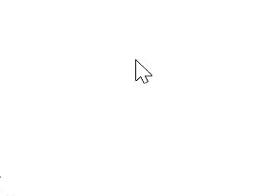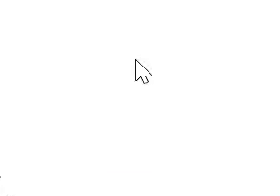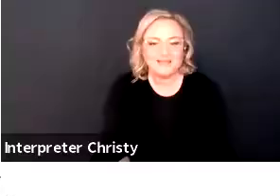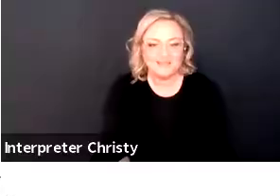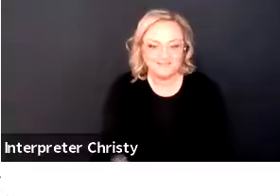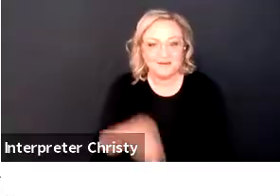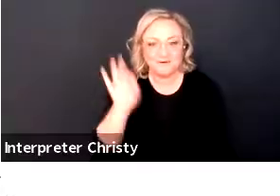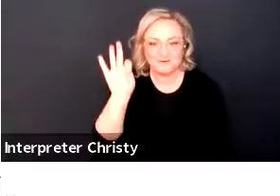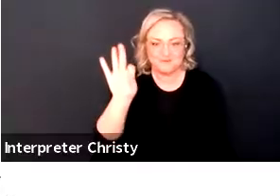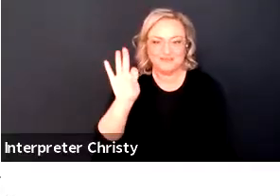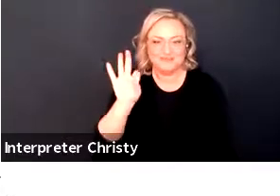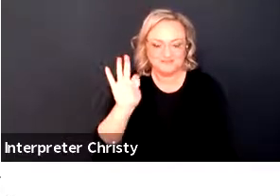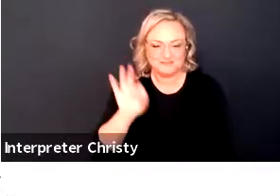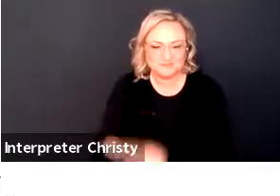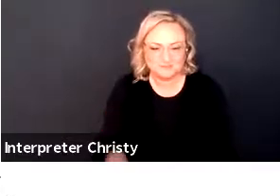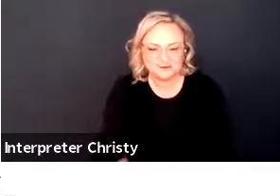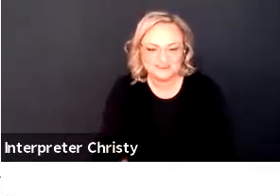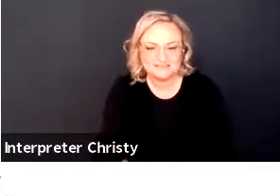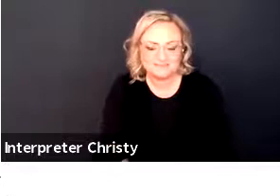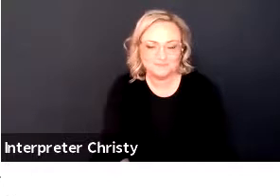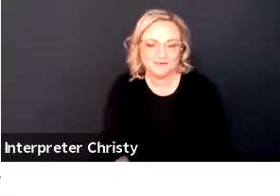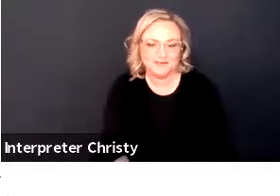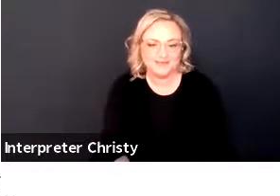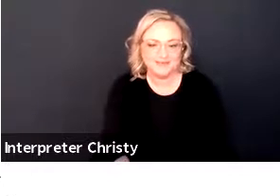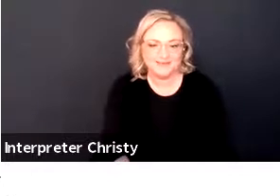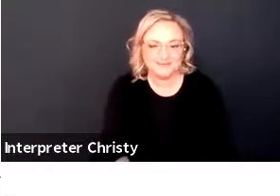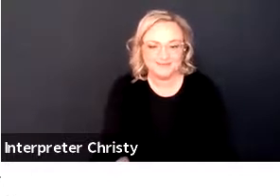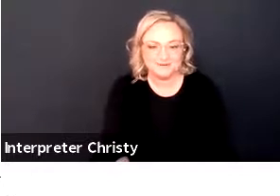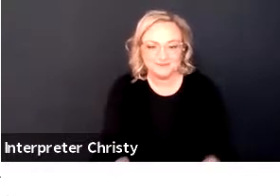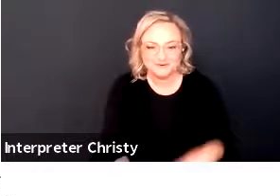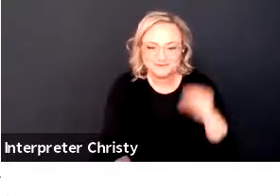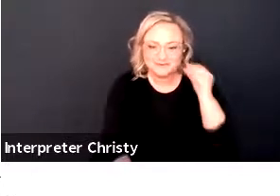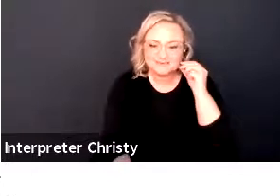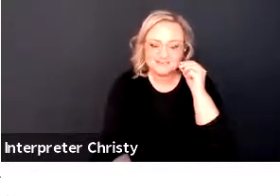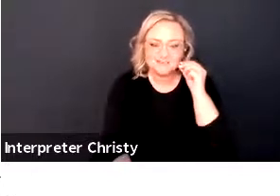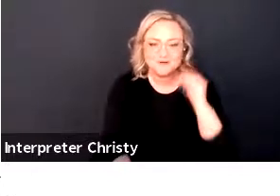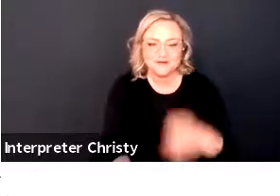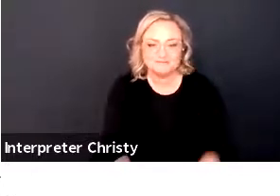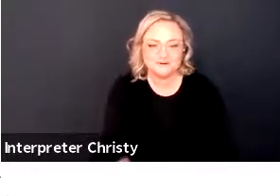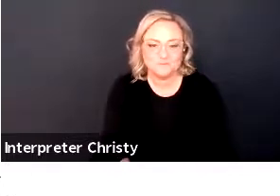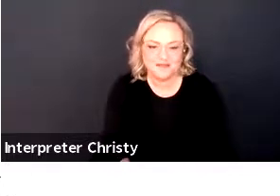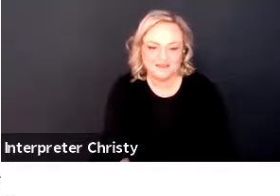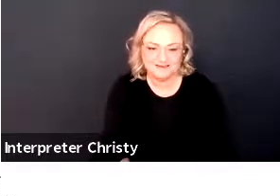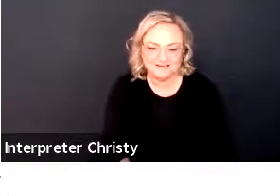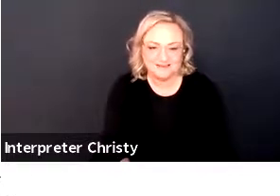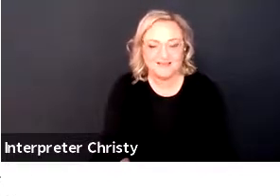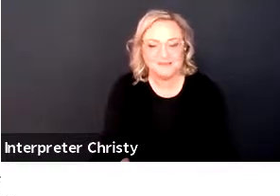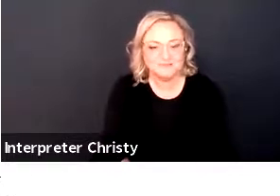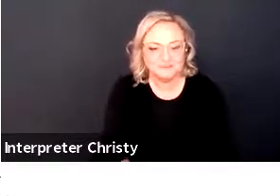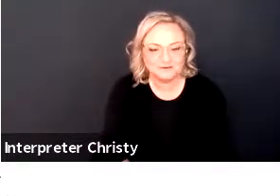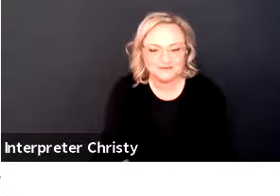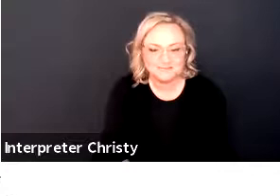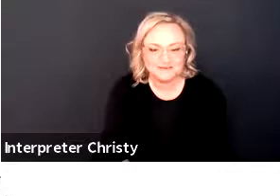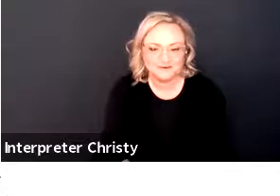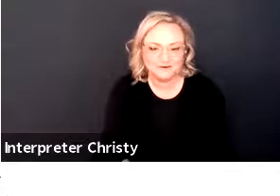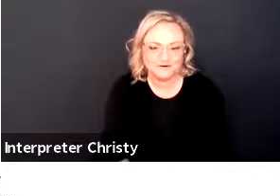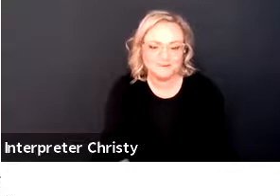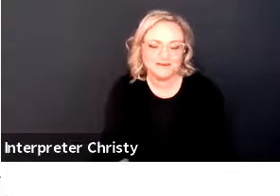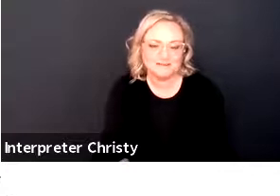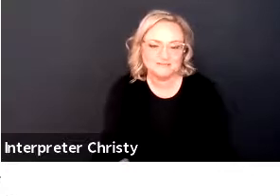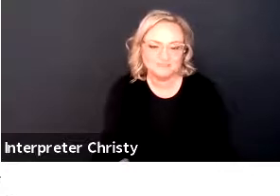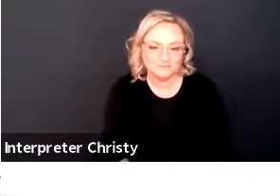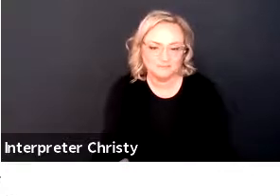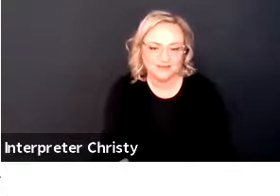Interpreter Christy : Okay hello, making sure the interpreter can see me okay perfect Hello everyone i'm thrilled to be here, my name is Deborah.